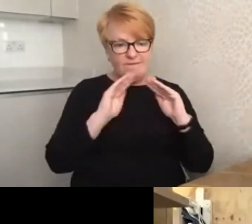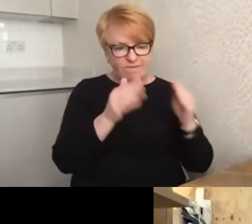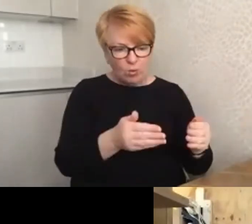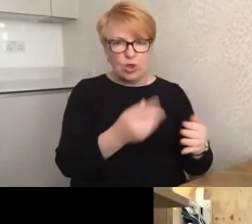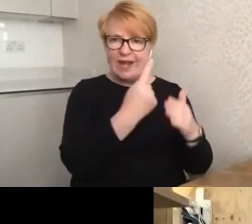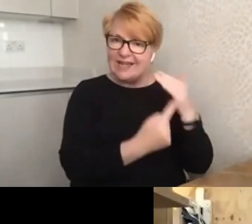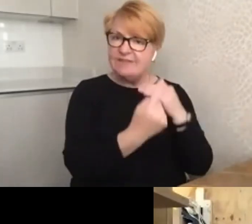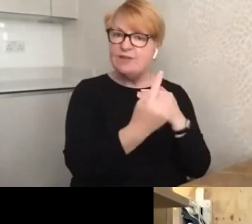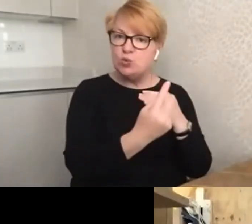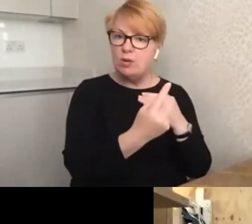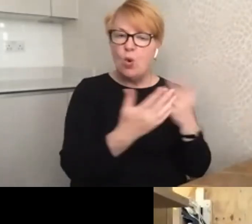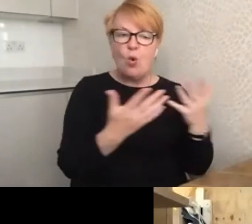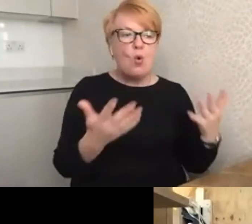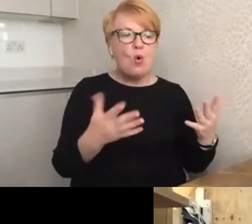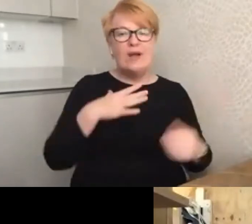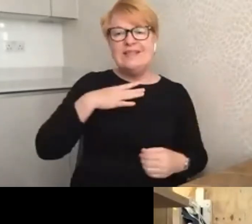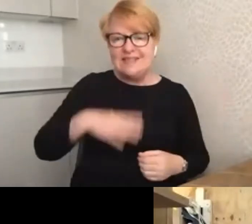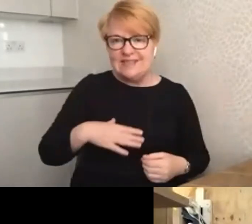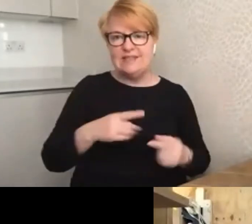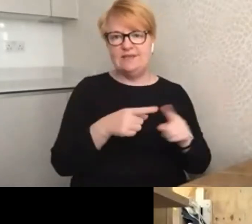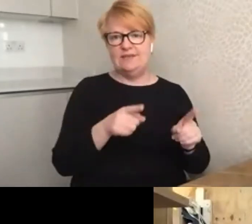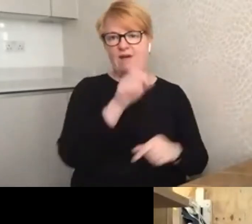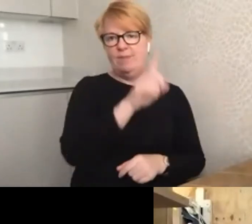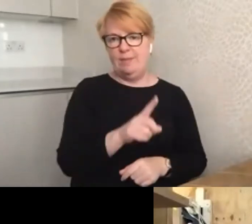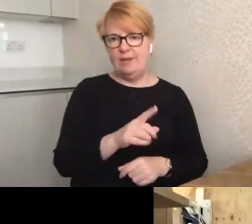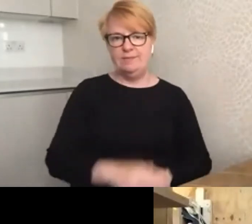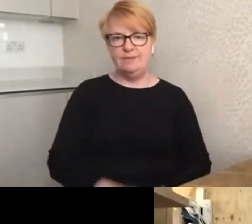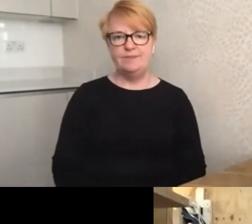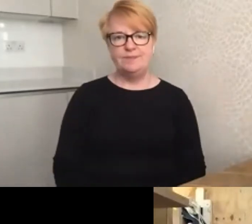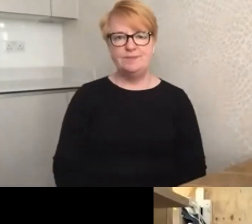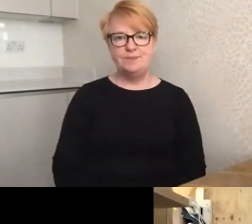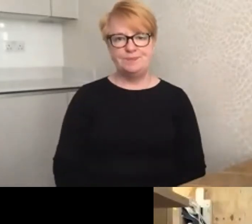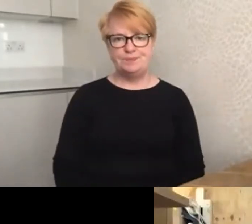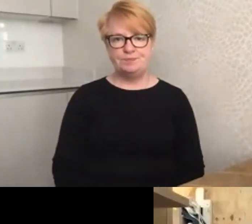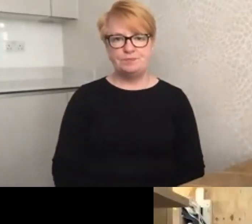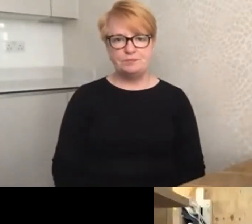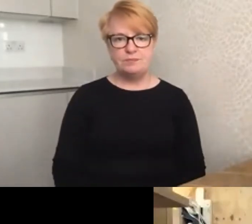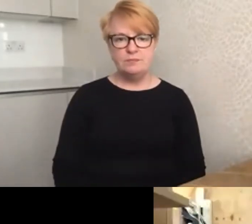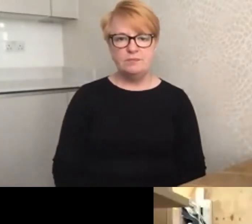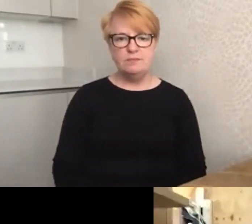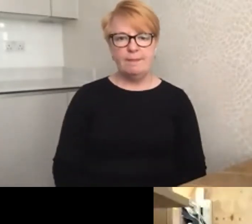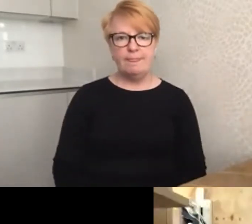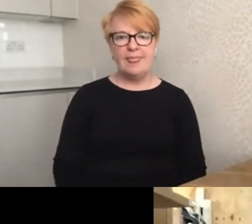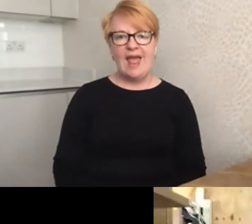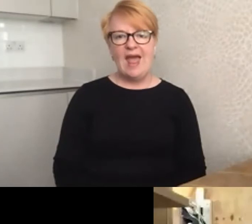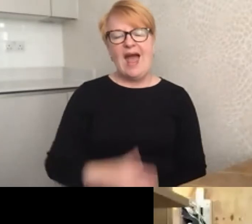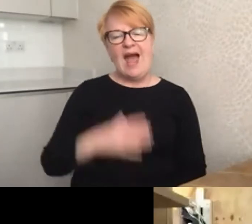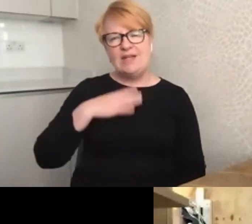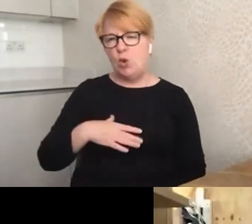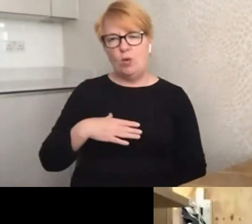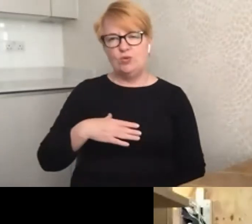of people and taking that on board. I know, for example, I mean, I don't really want to go on about TACO! Projects, but Avril, for example,